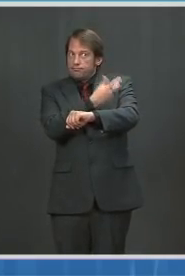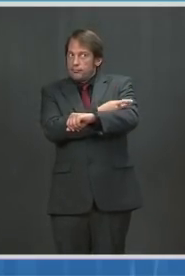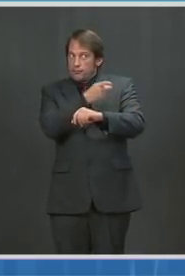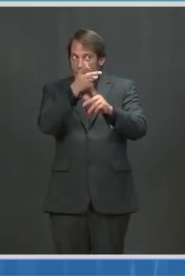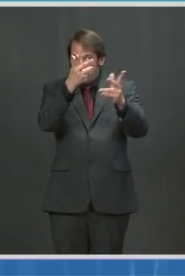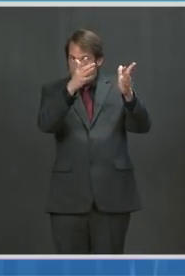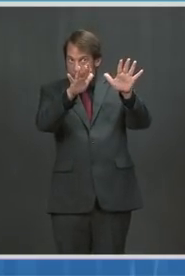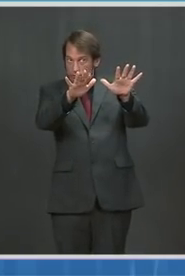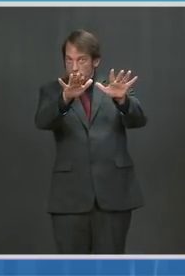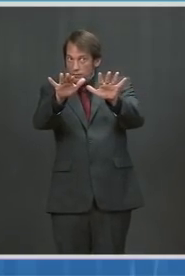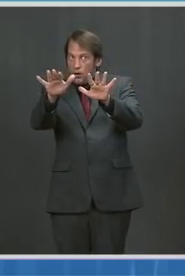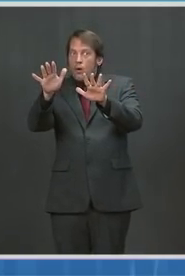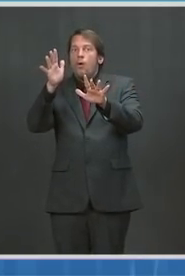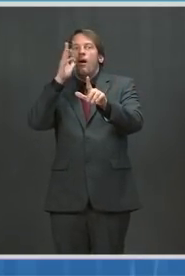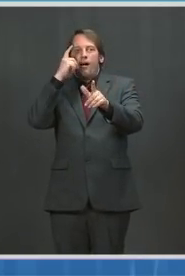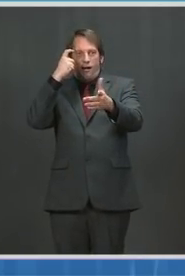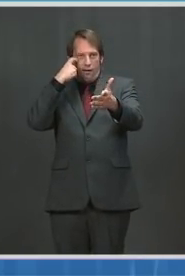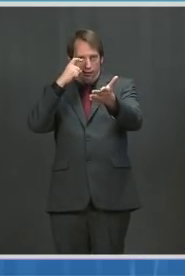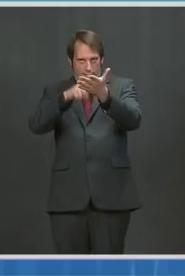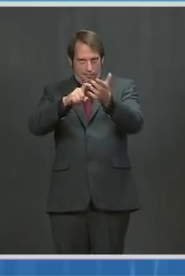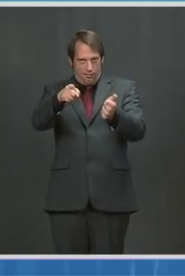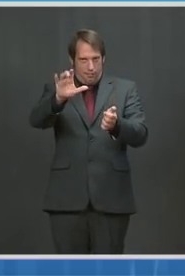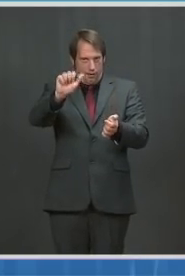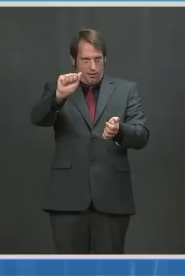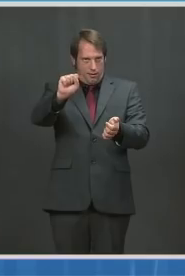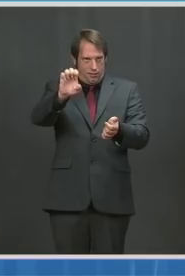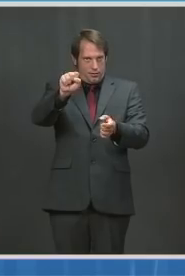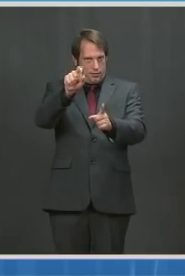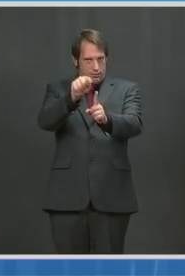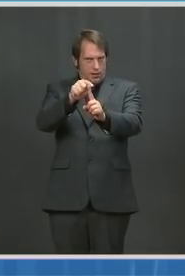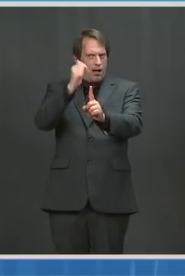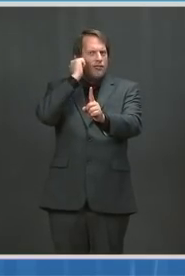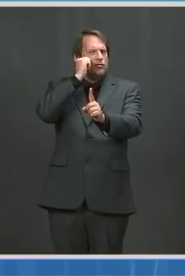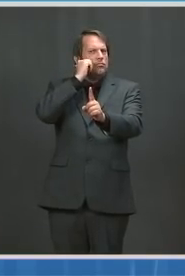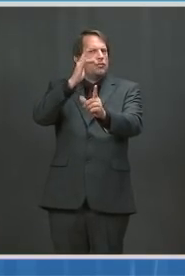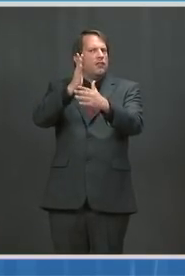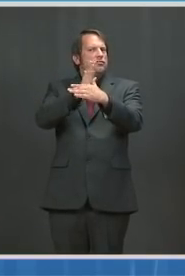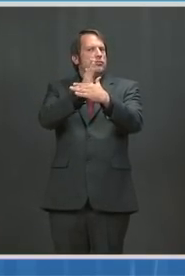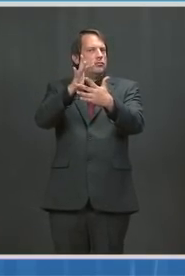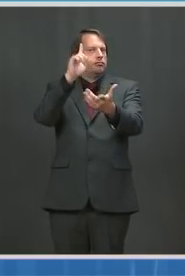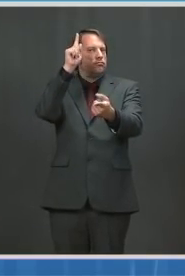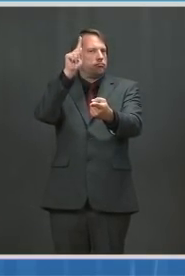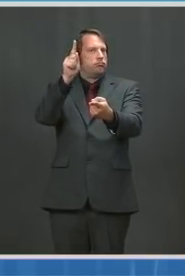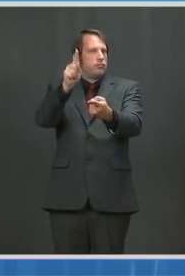in the number of cases that we see every day and, with that, you know, the cascading domino effect